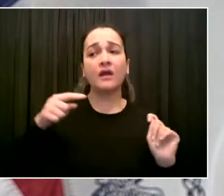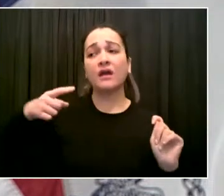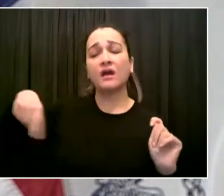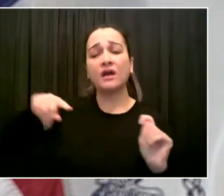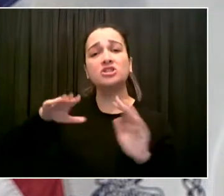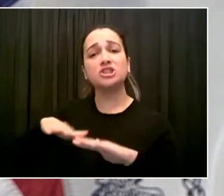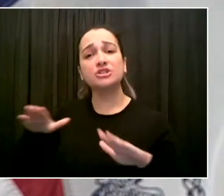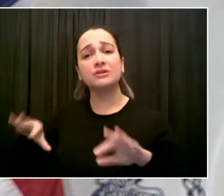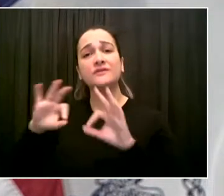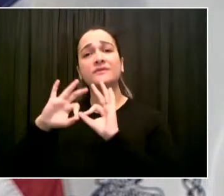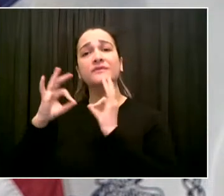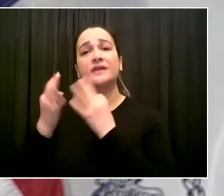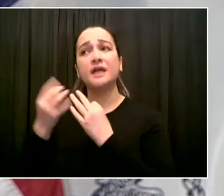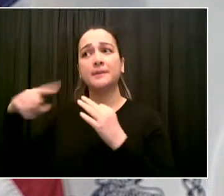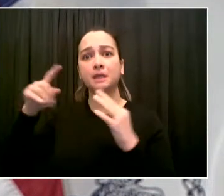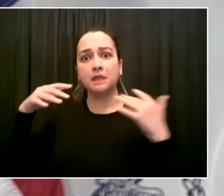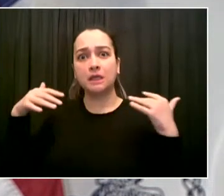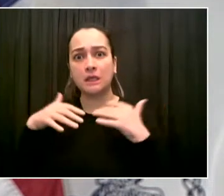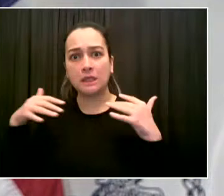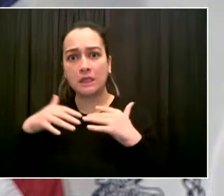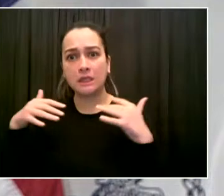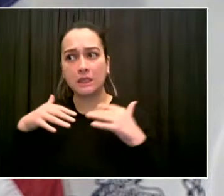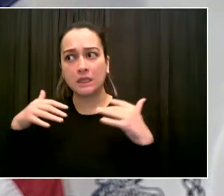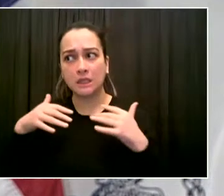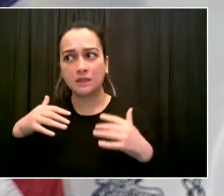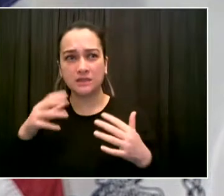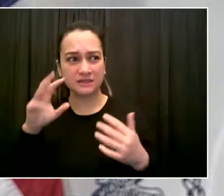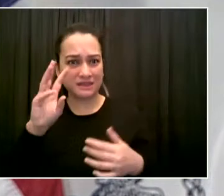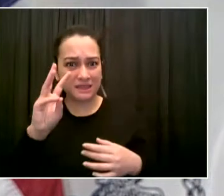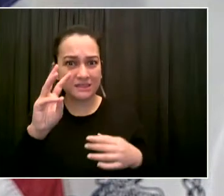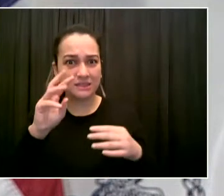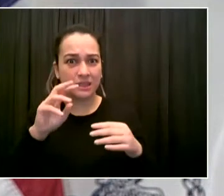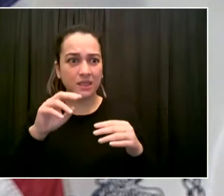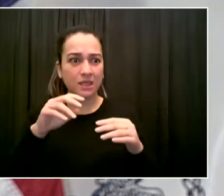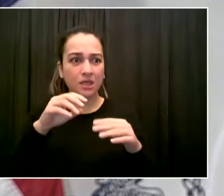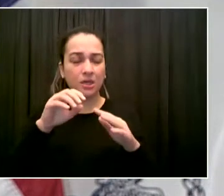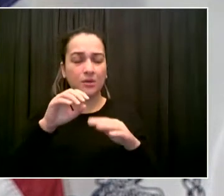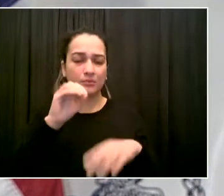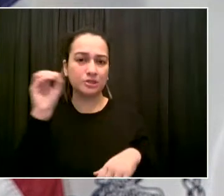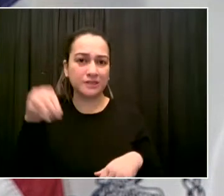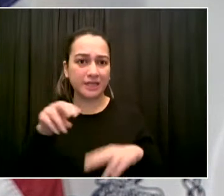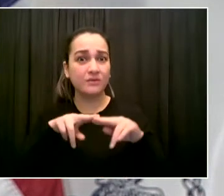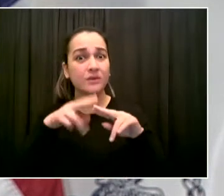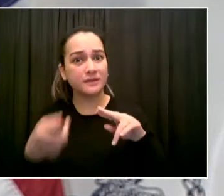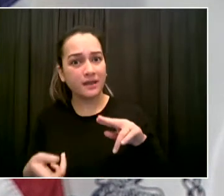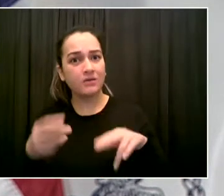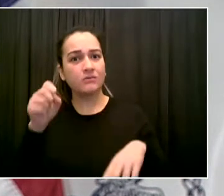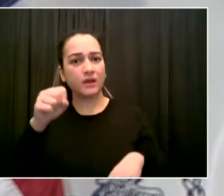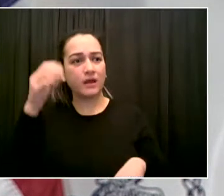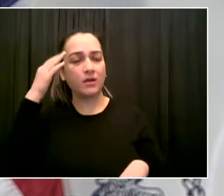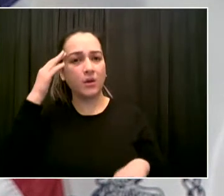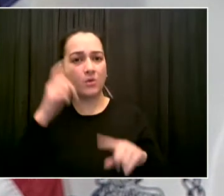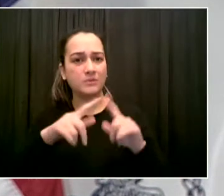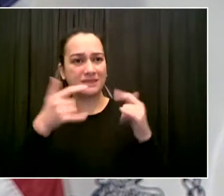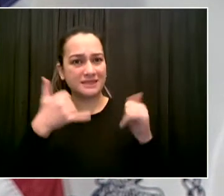BELOW THE 6% POSITIVITY RATE. WHAT CAN YOUOUAY S TO REASSURE THEM ABOUT THIS RATE AND WHAHAT YYU O THINK CAN BE DONE TO GET IT